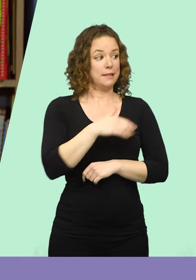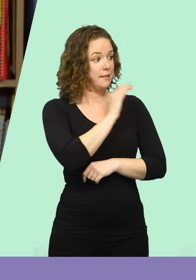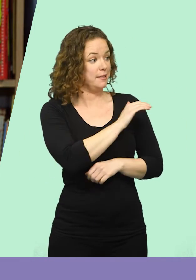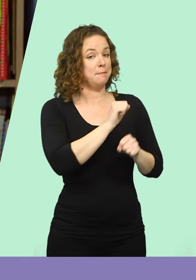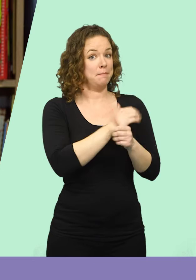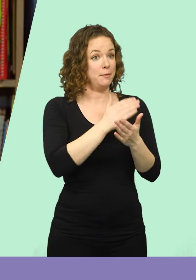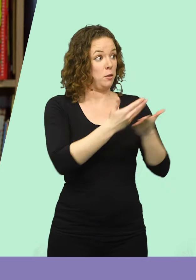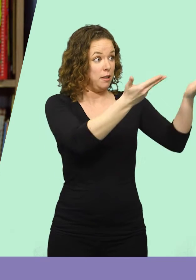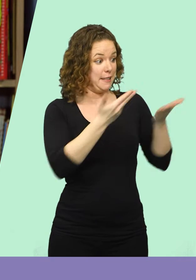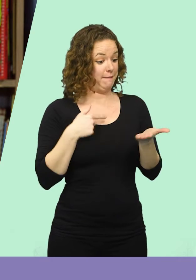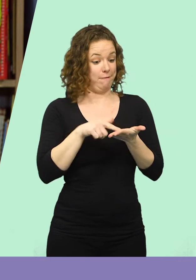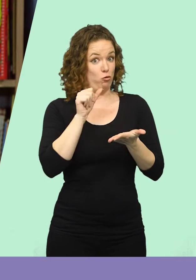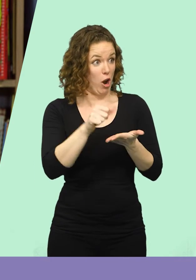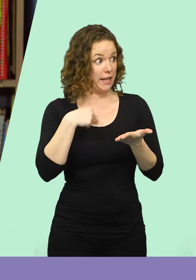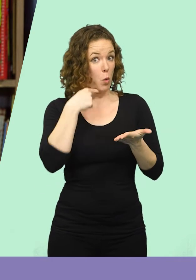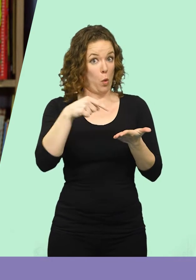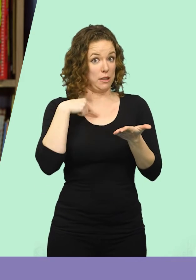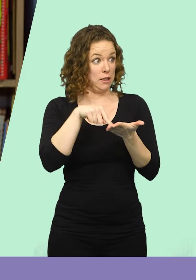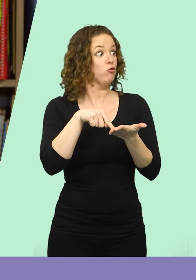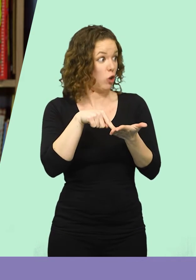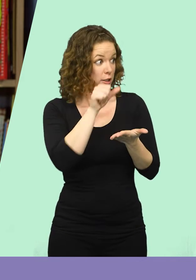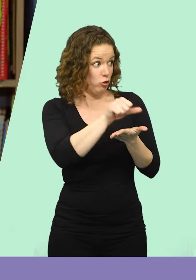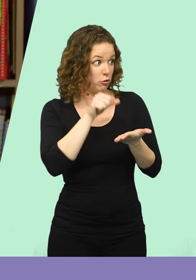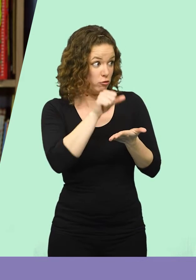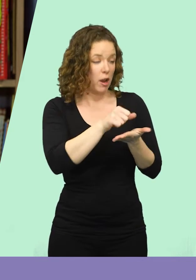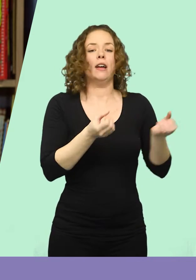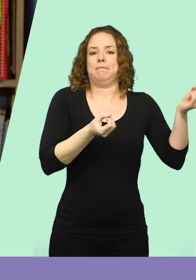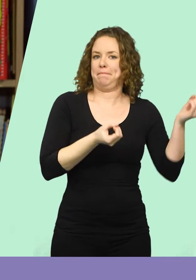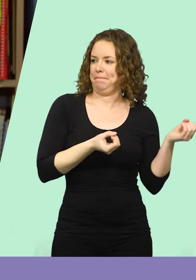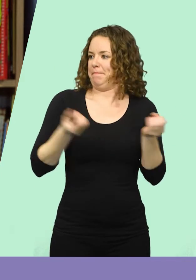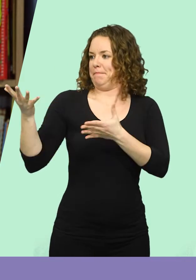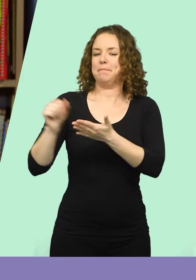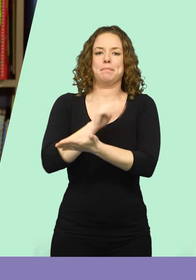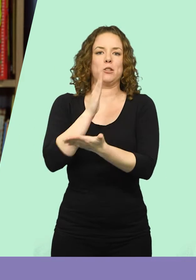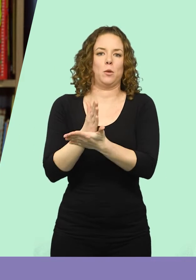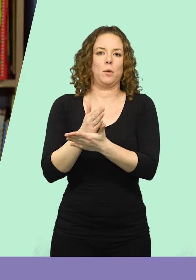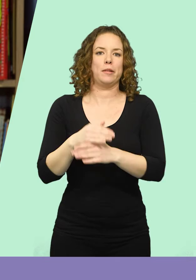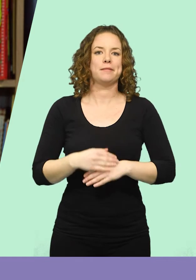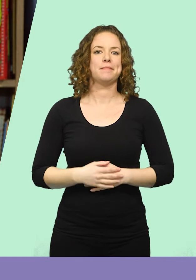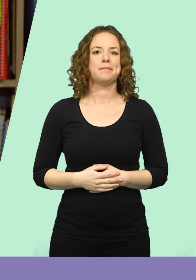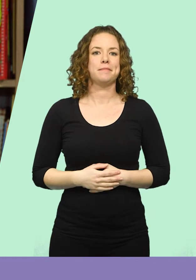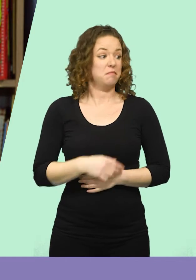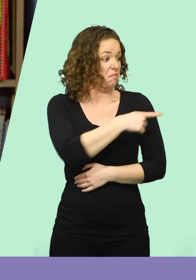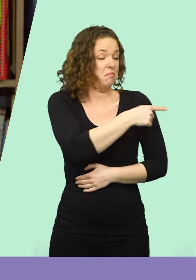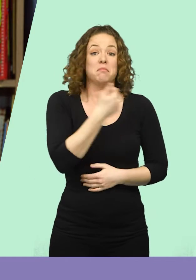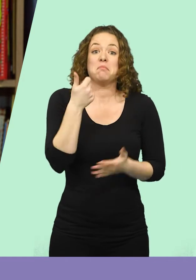I used my supervisors to check that the chef had the right order and I had the right order together.